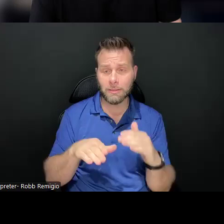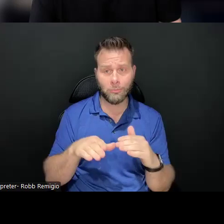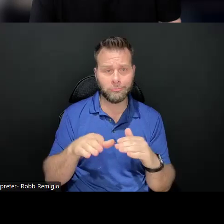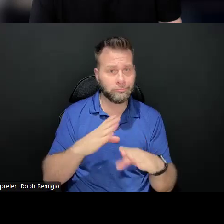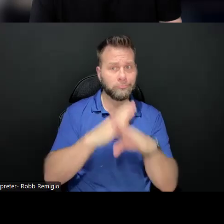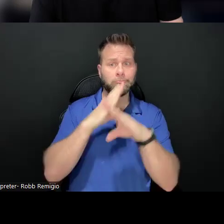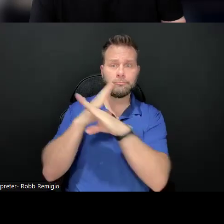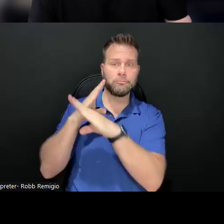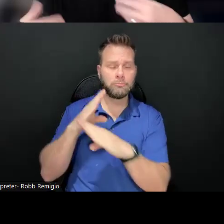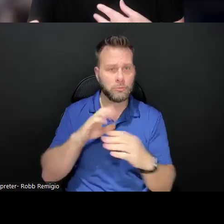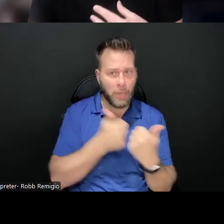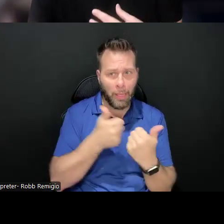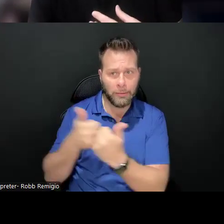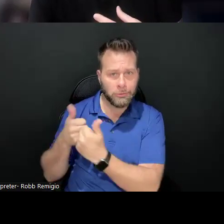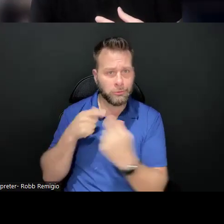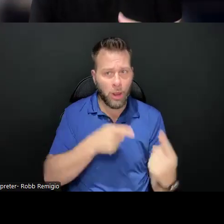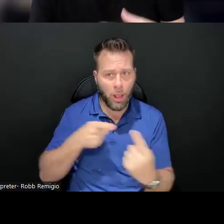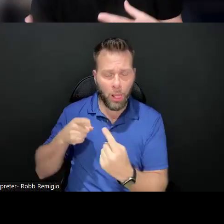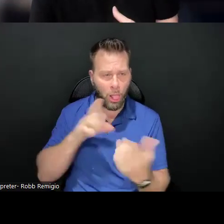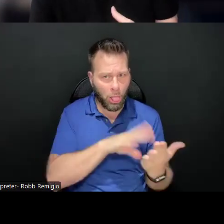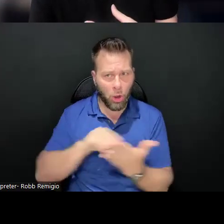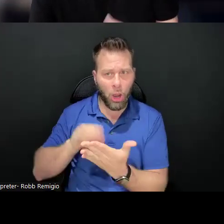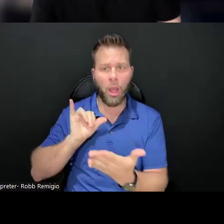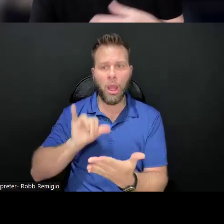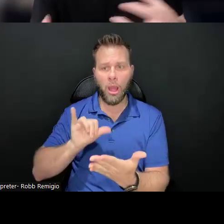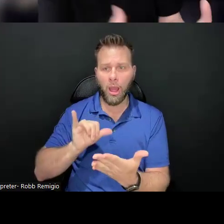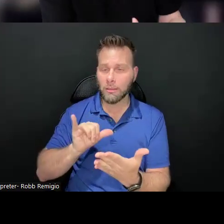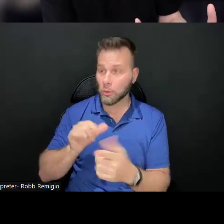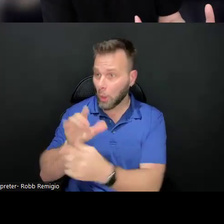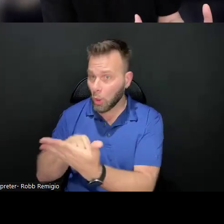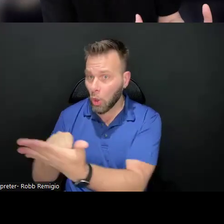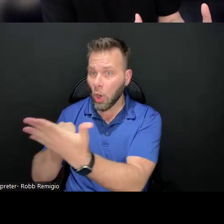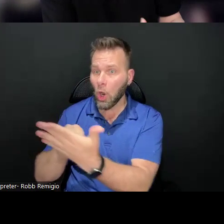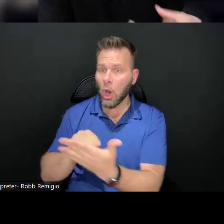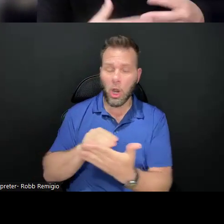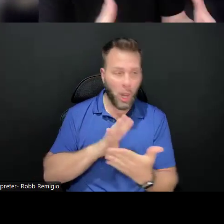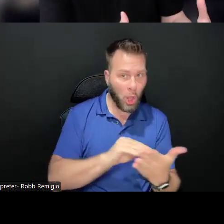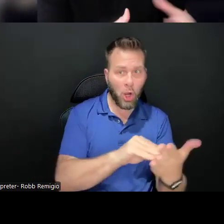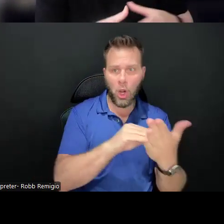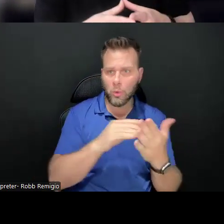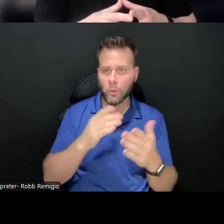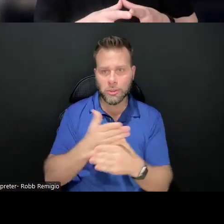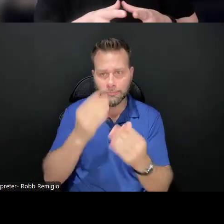So we are always learning just as much as you are, and when we find out something new that works for most of us, we share